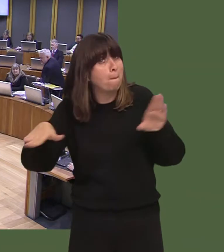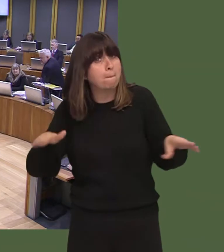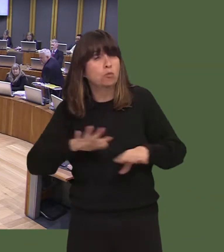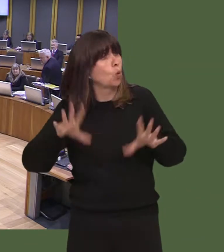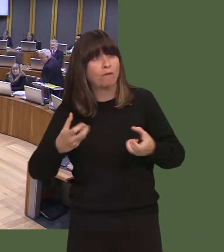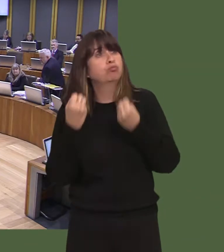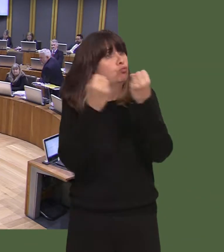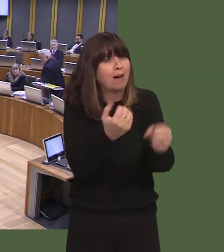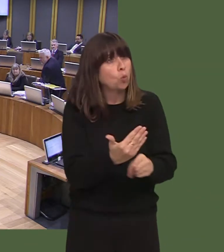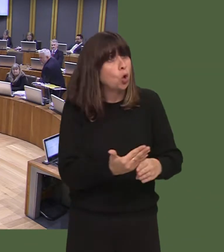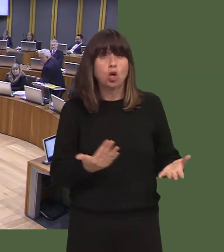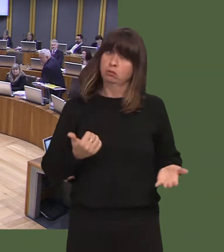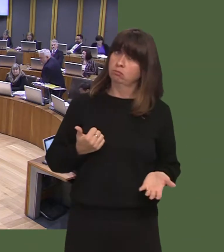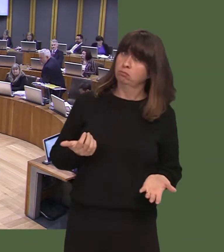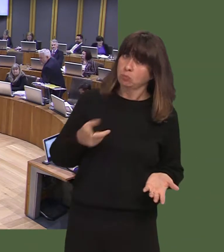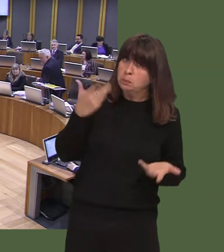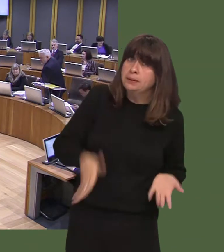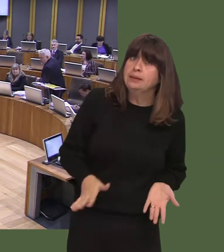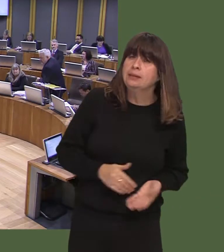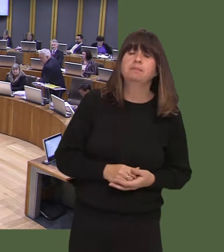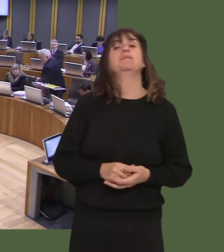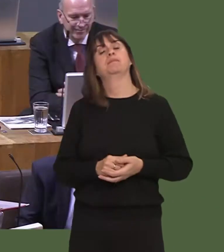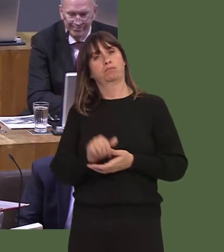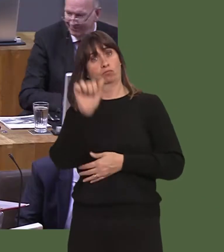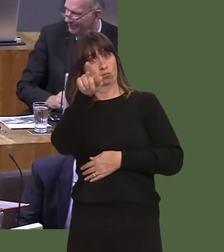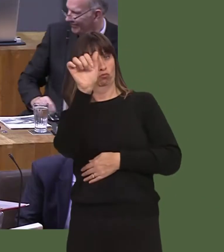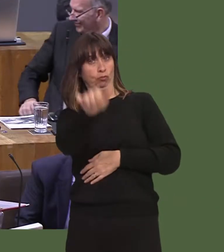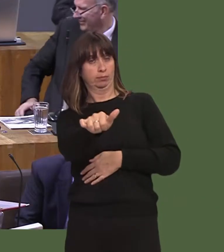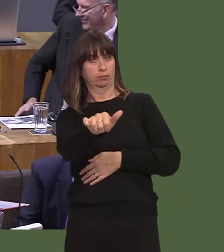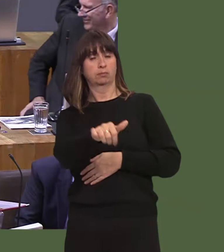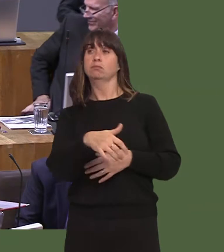Carwyn Jones AM: Well, yes, I think that's true, because for many, many people it's perfectly